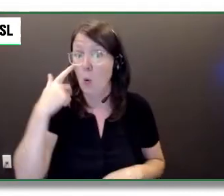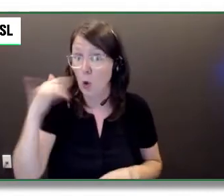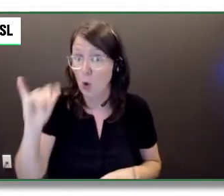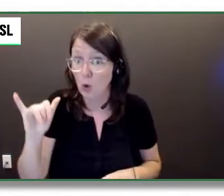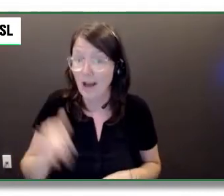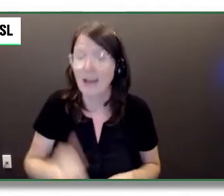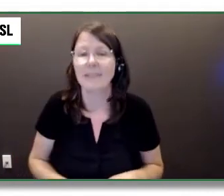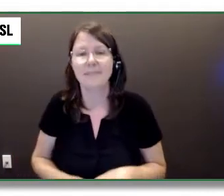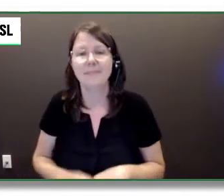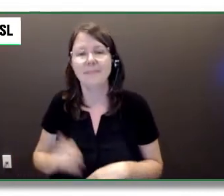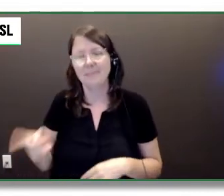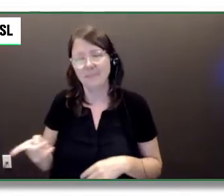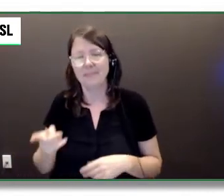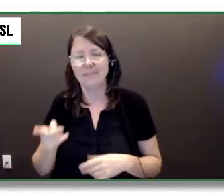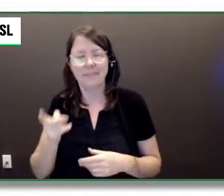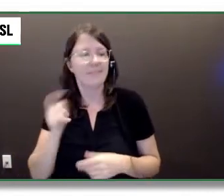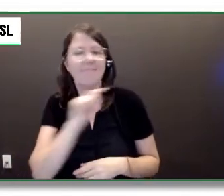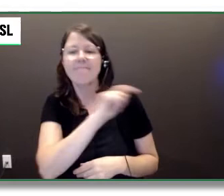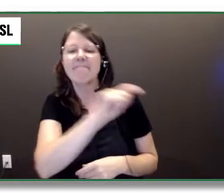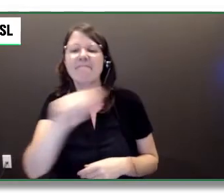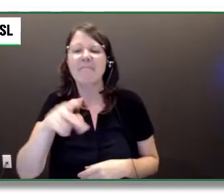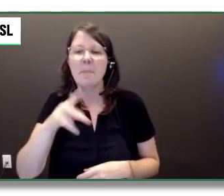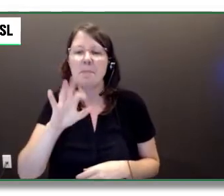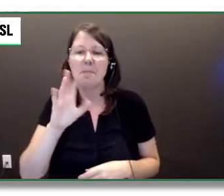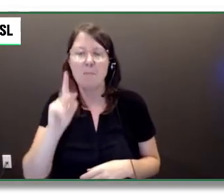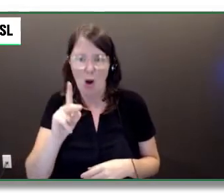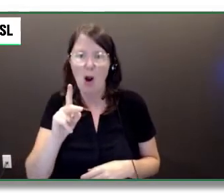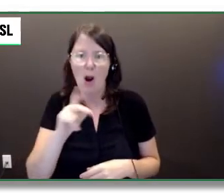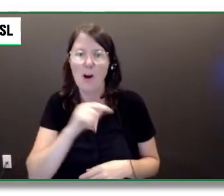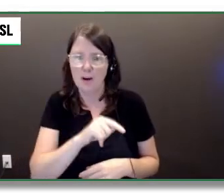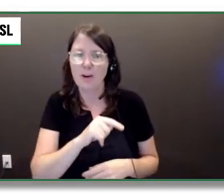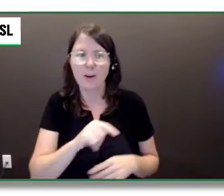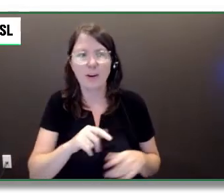actually going to exit full screen now and just show you these websites. So this